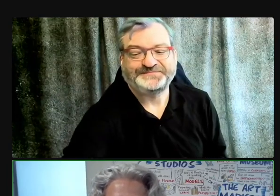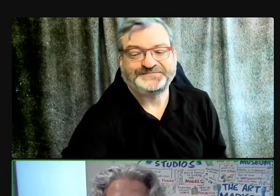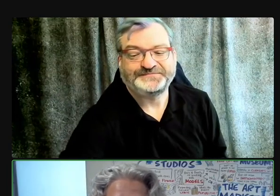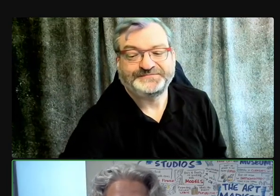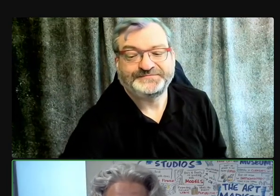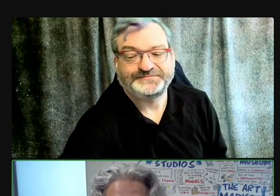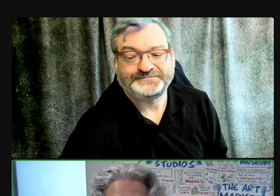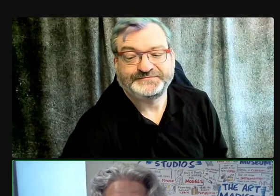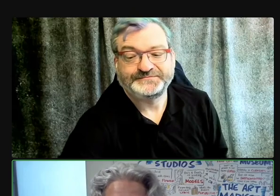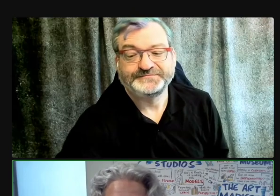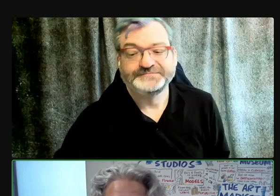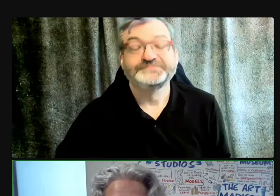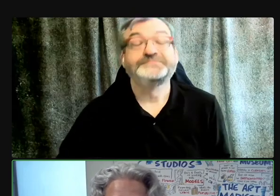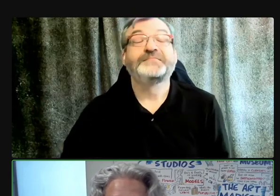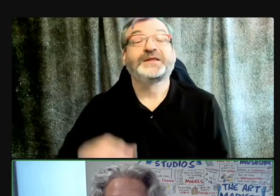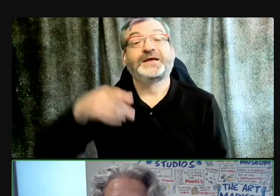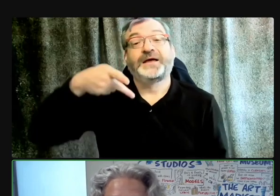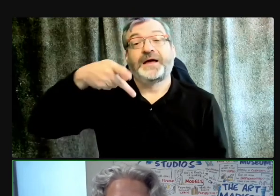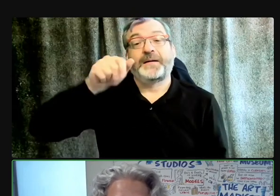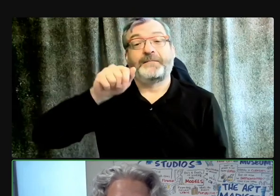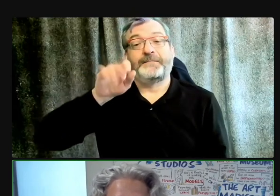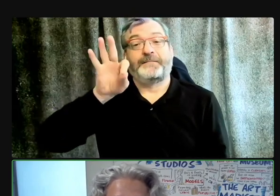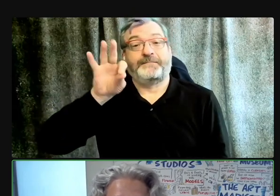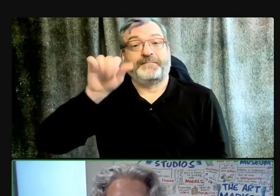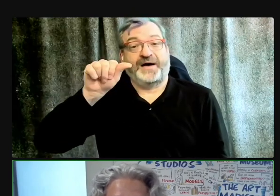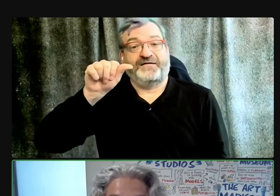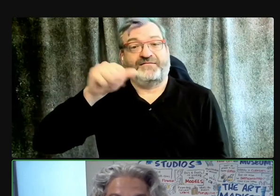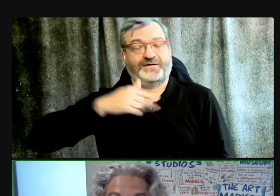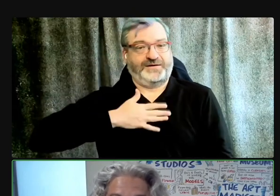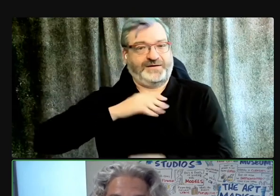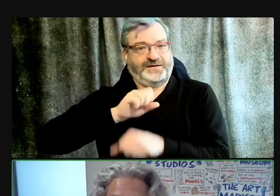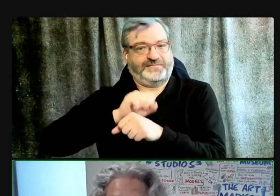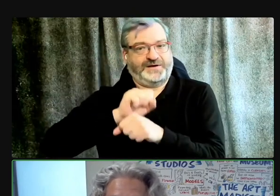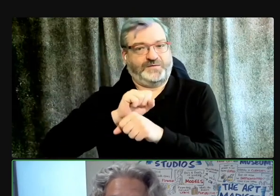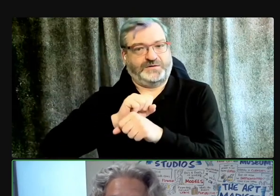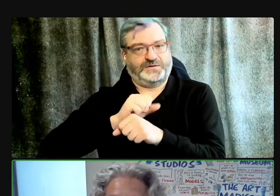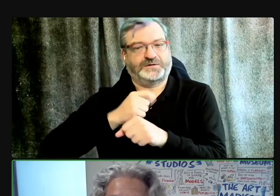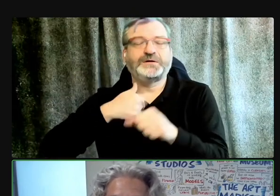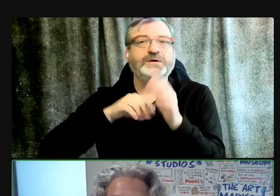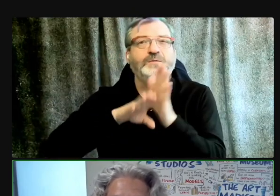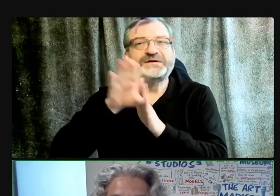of the Fine Arts, where I work, we've developed a robust program around